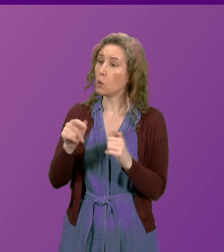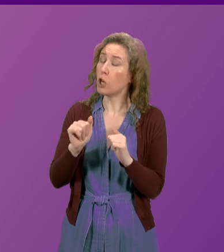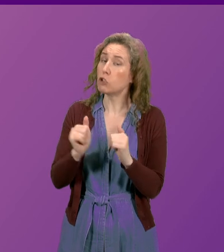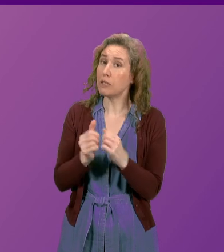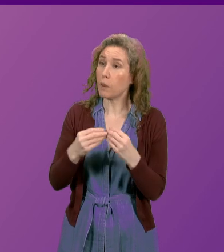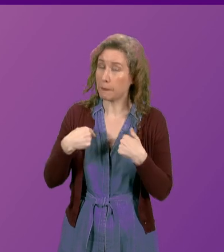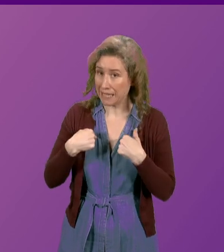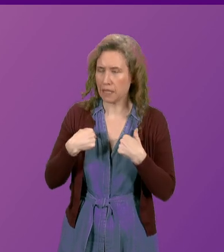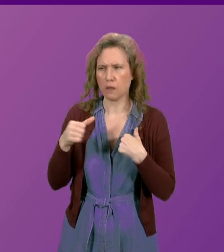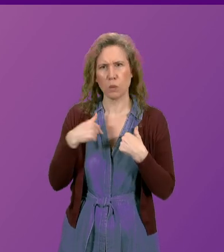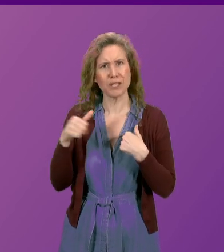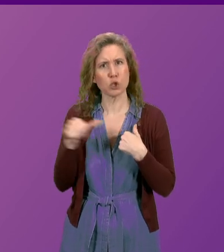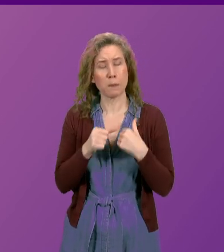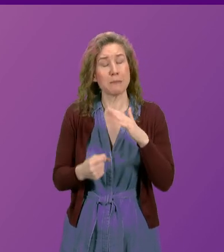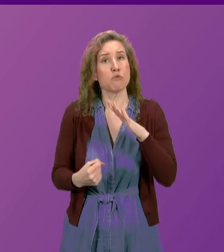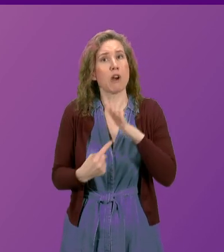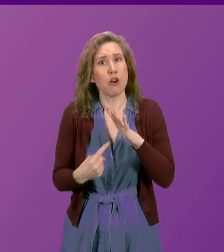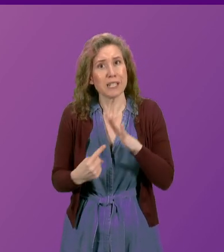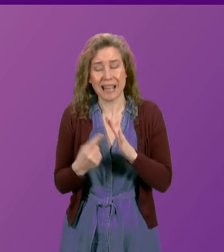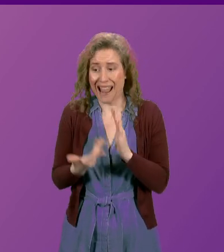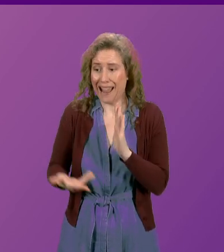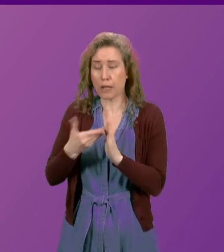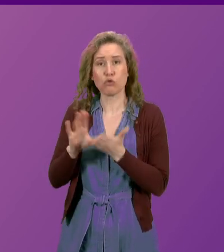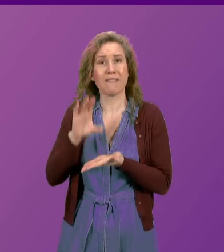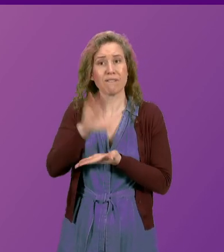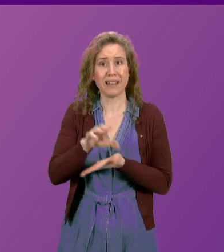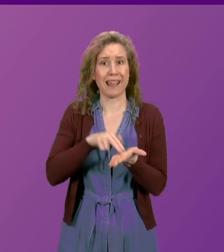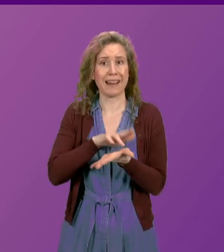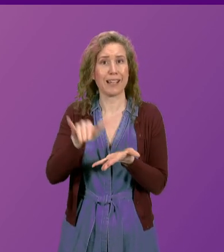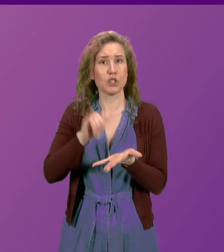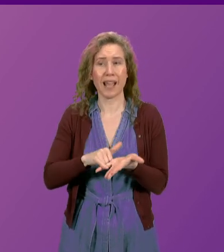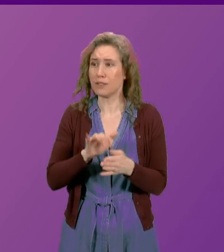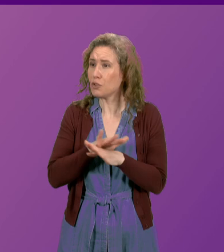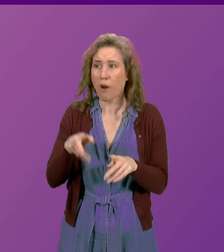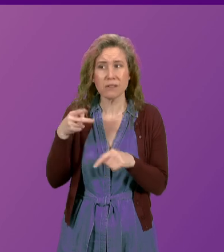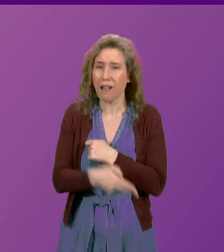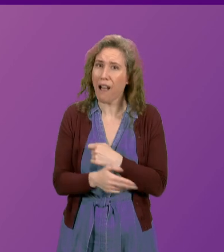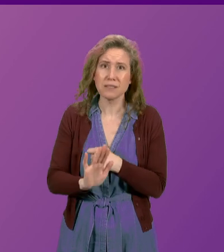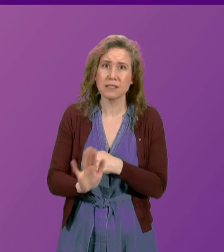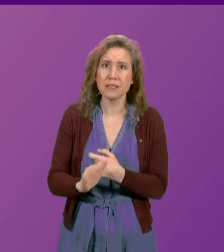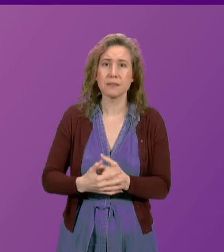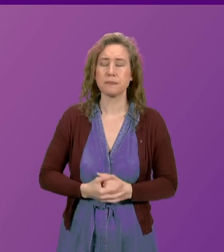we should be prioritising additional investment in our NHS, not cutting it?